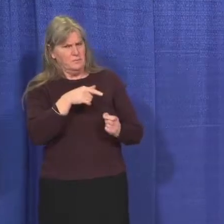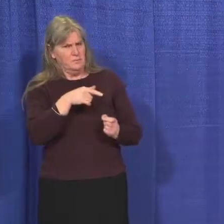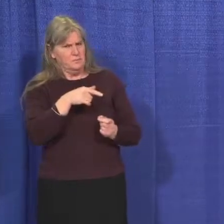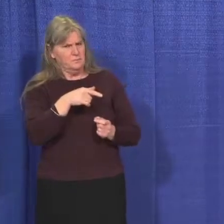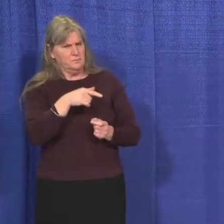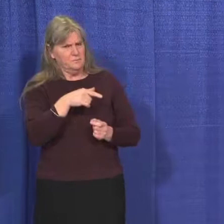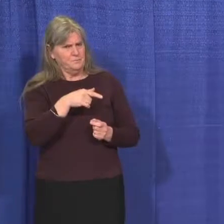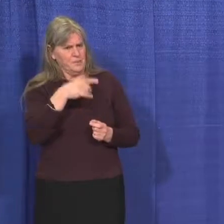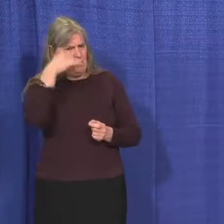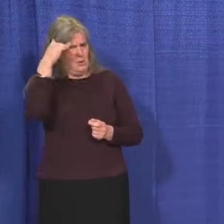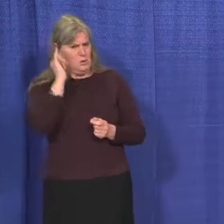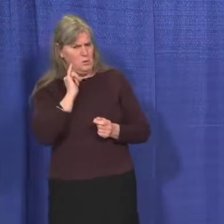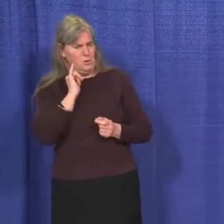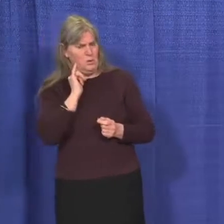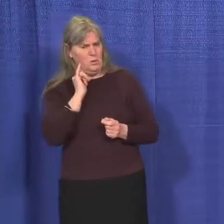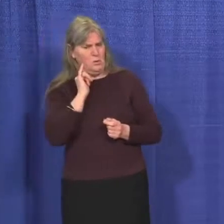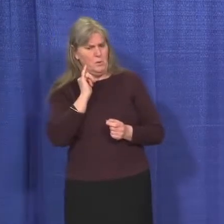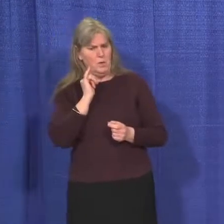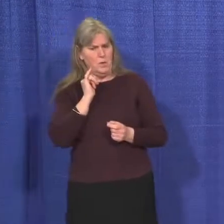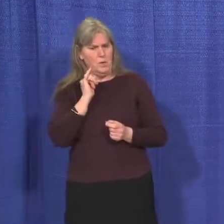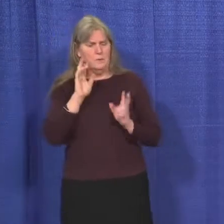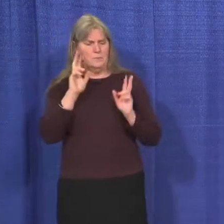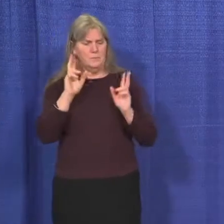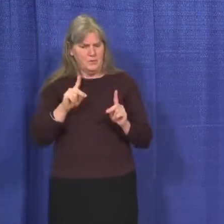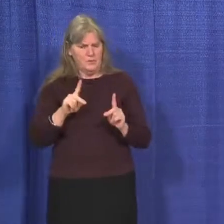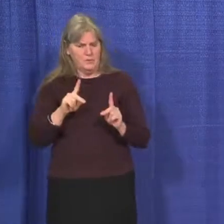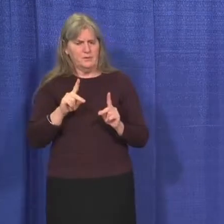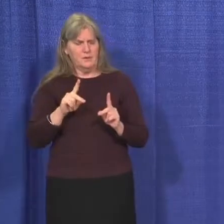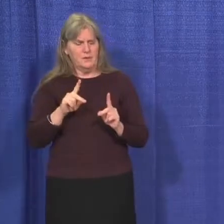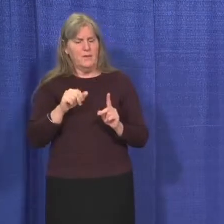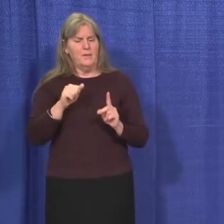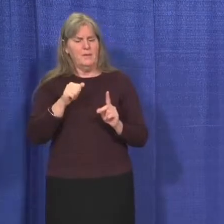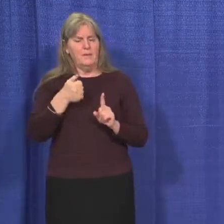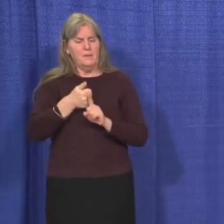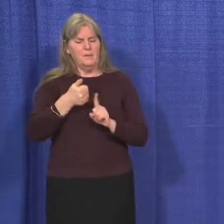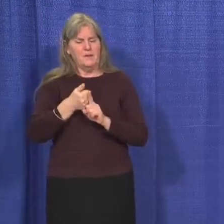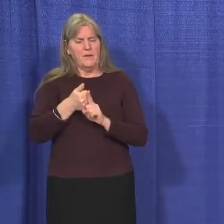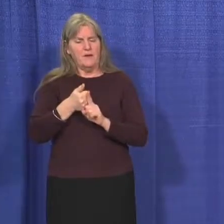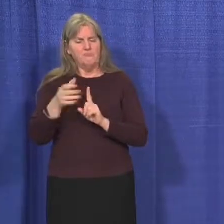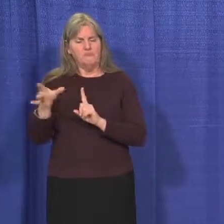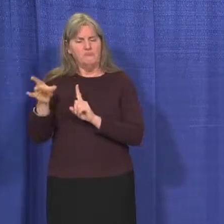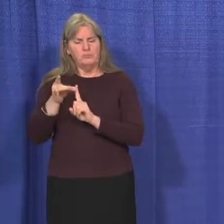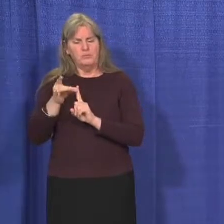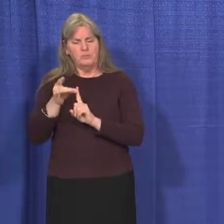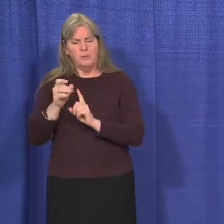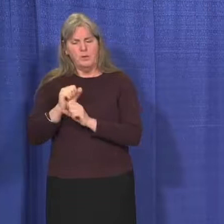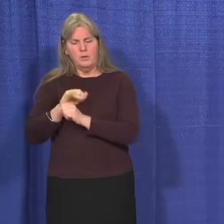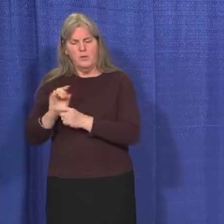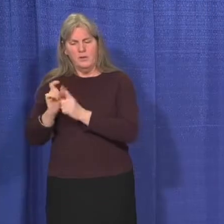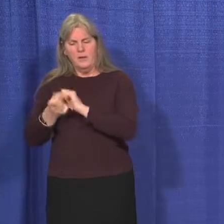confirm, for the Yukon residents that had acquired the B117